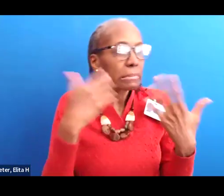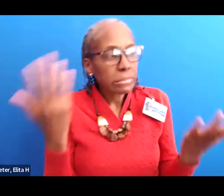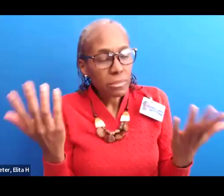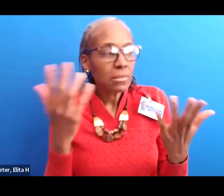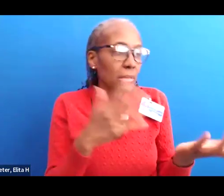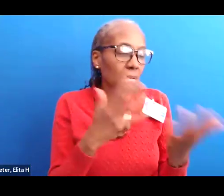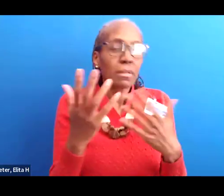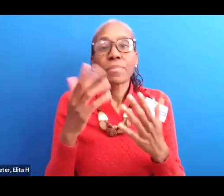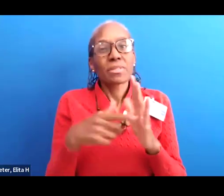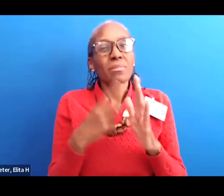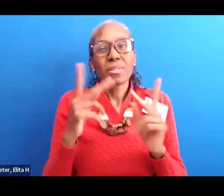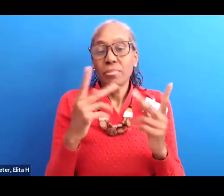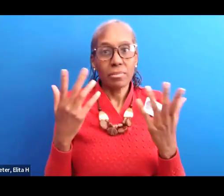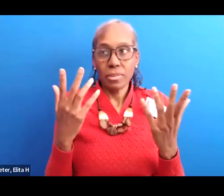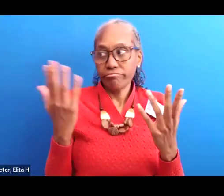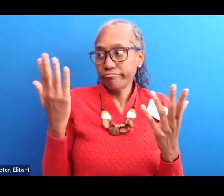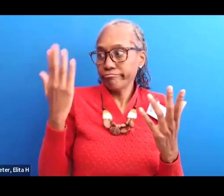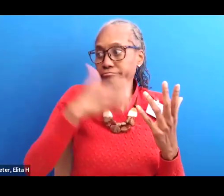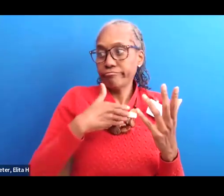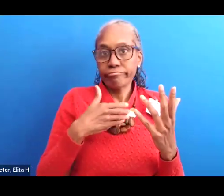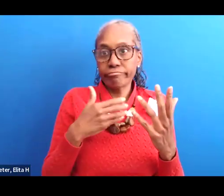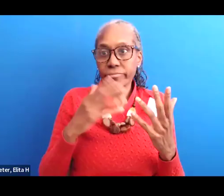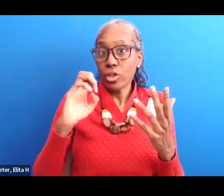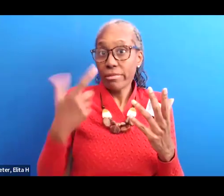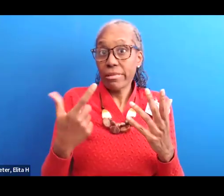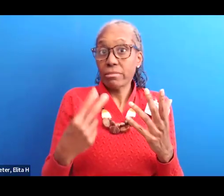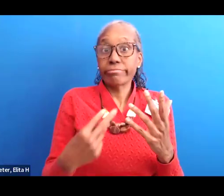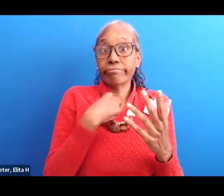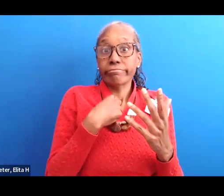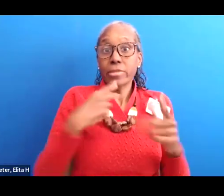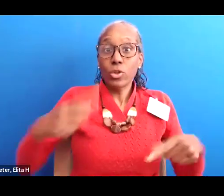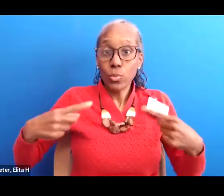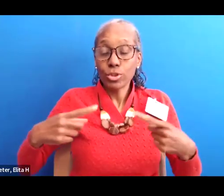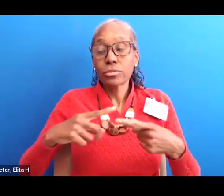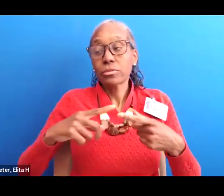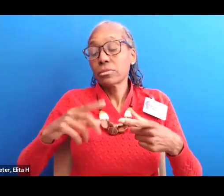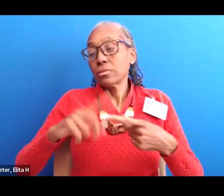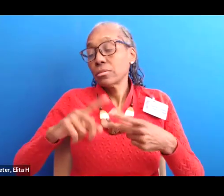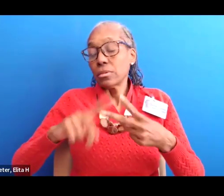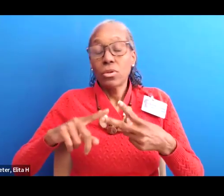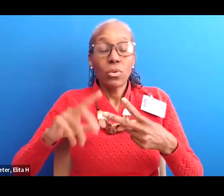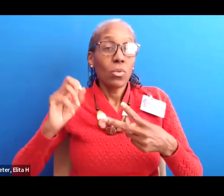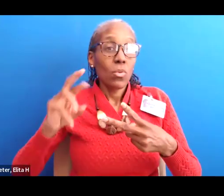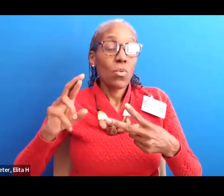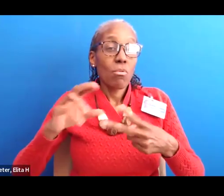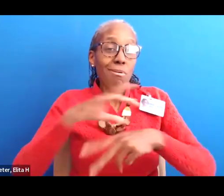Sometimes people just, they get their leg trapped in their wheelchair or their arm, their hand gets caught in their wheels or something.